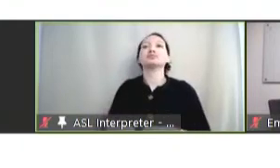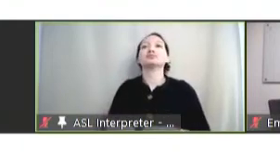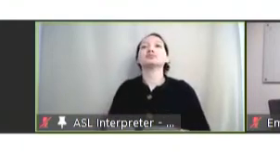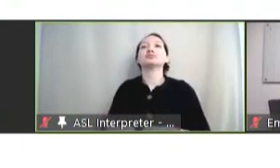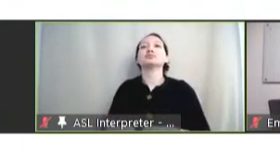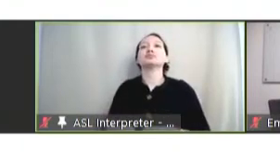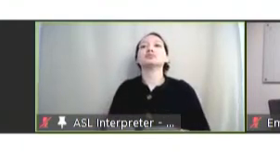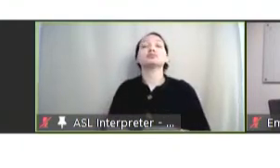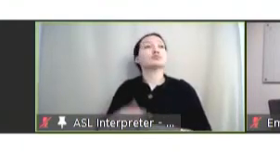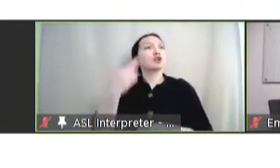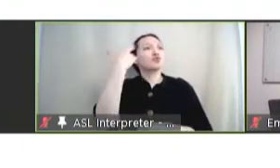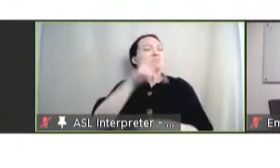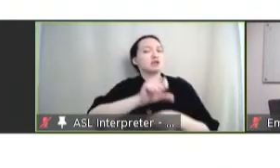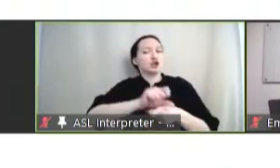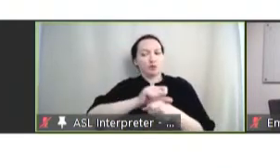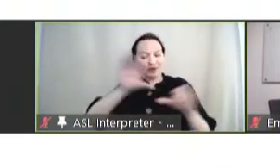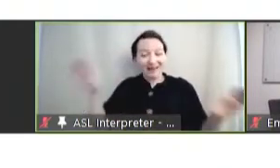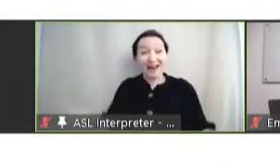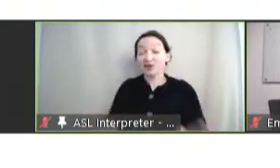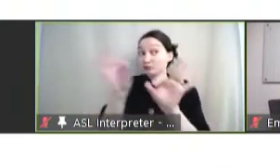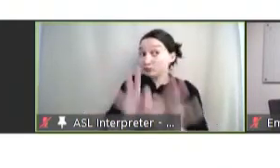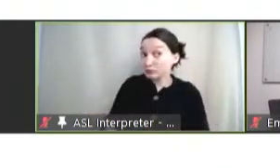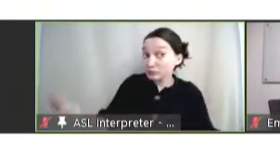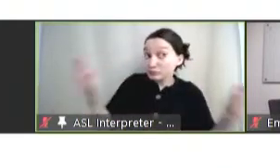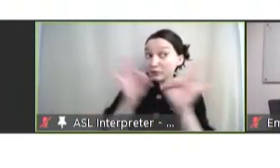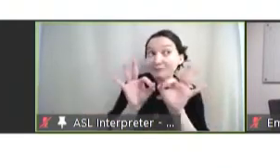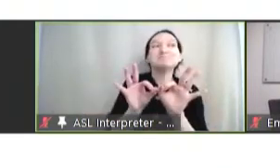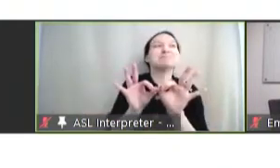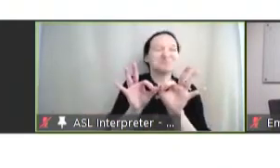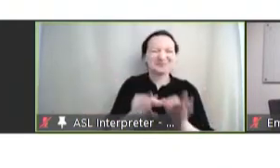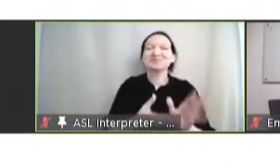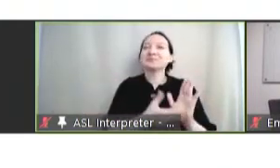Because employer action matters, and if you go to my next chart, we also have some data here to